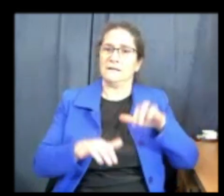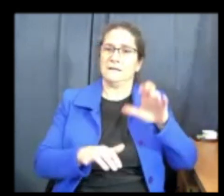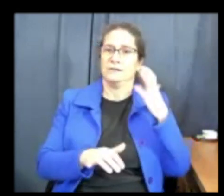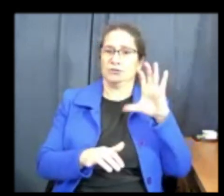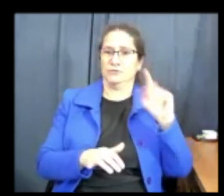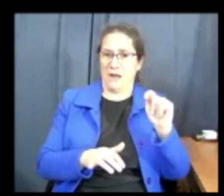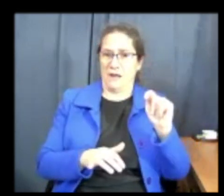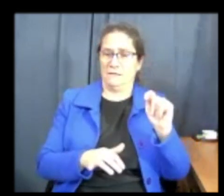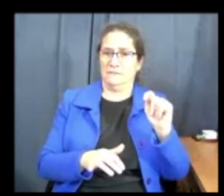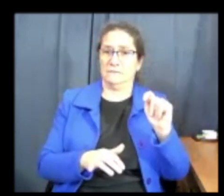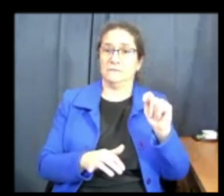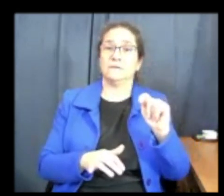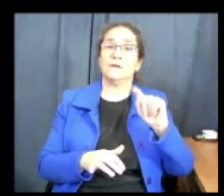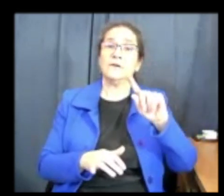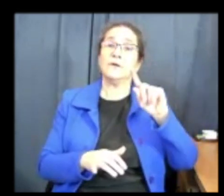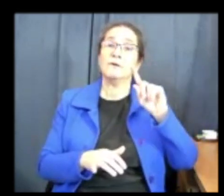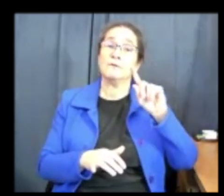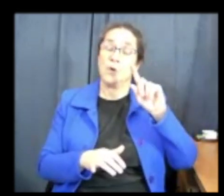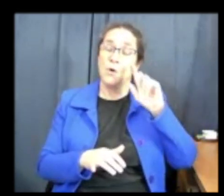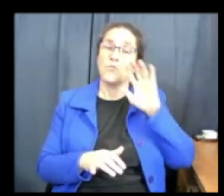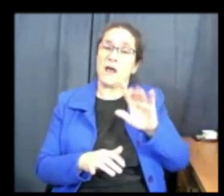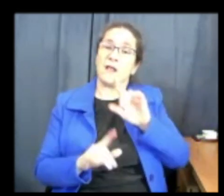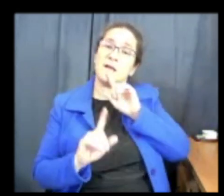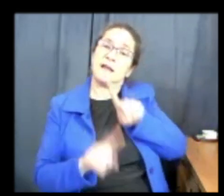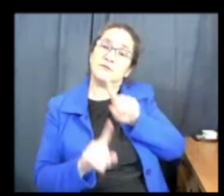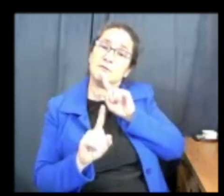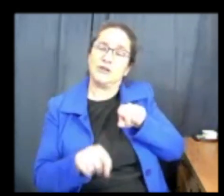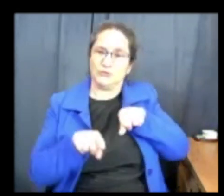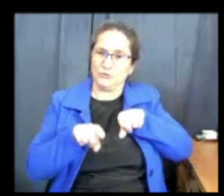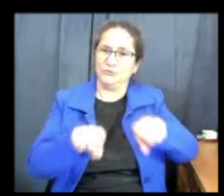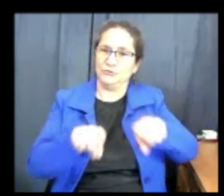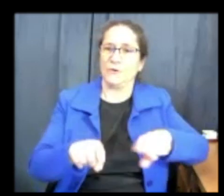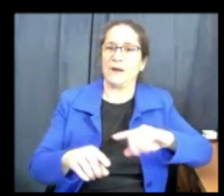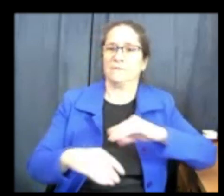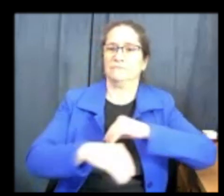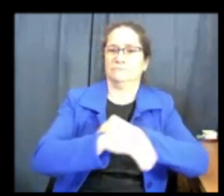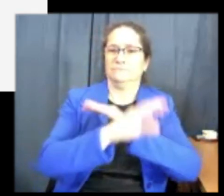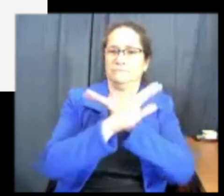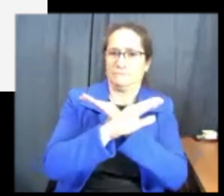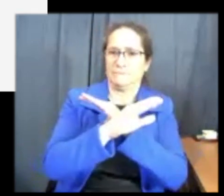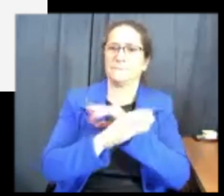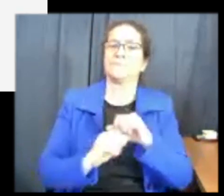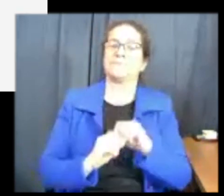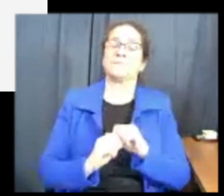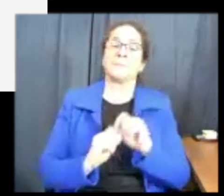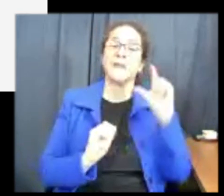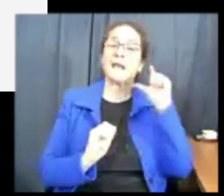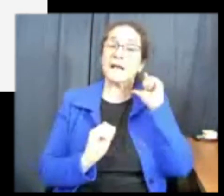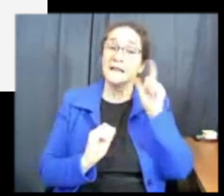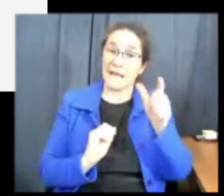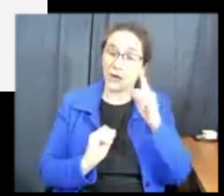Questions will be answered throughout the webinar and later we'll be providing a link in the chat to a brief survey.